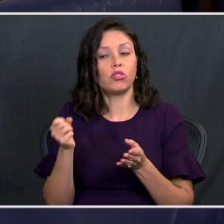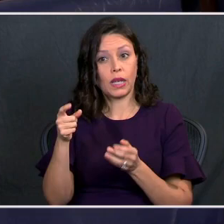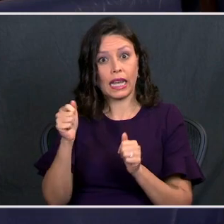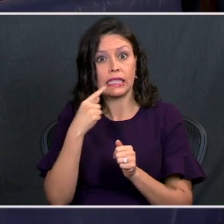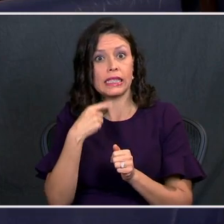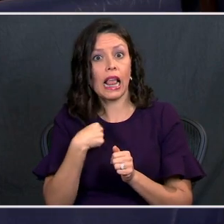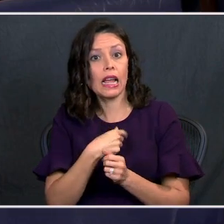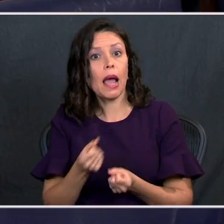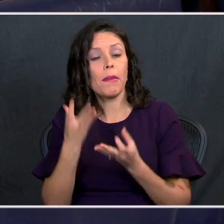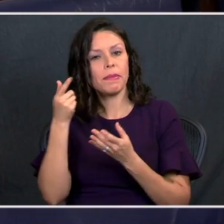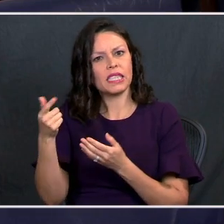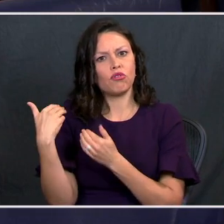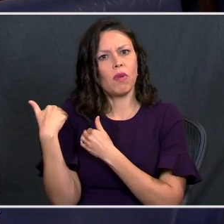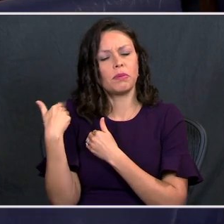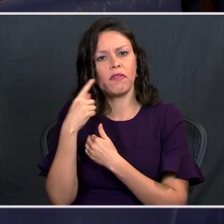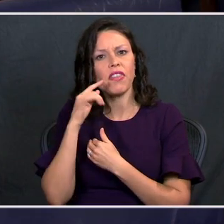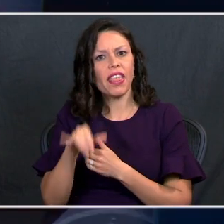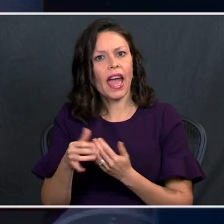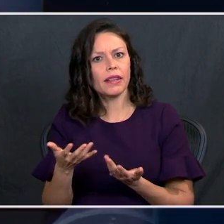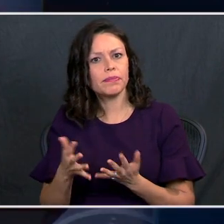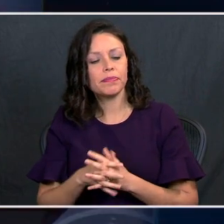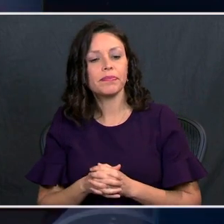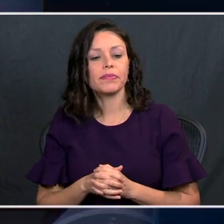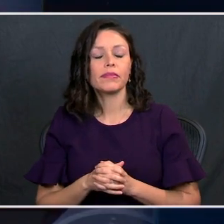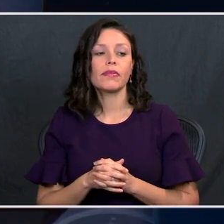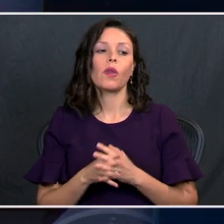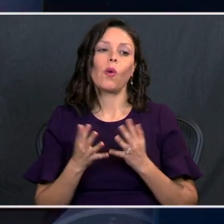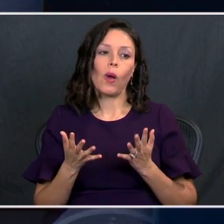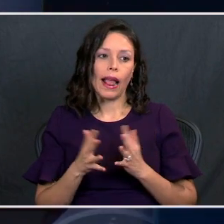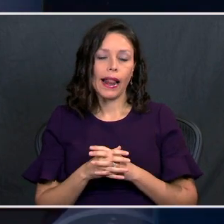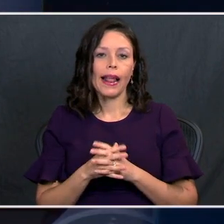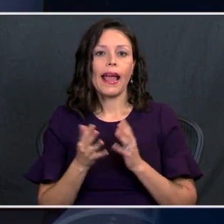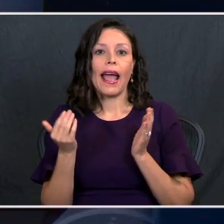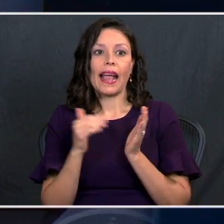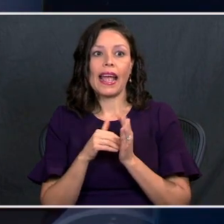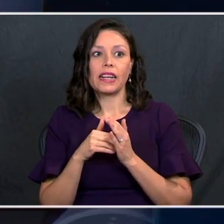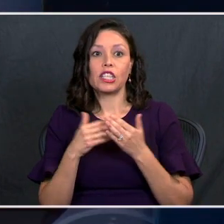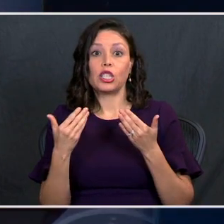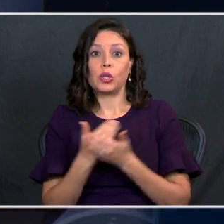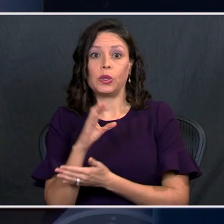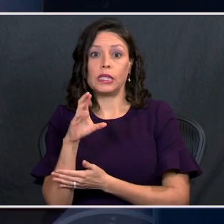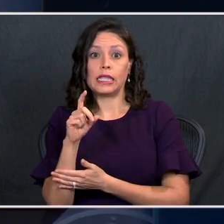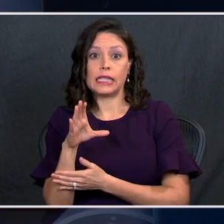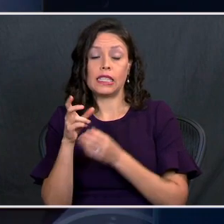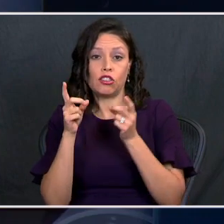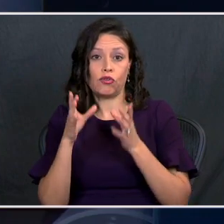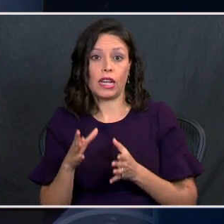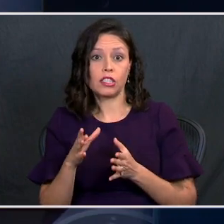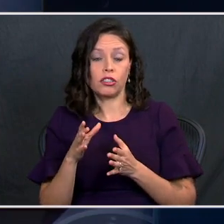since they're in charge of where it's going? Ms. Psaki: Well, again, there is a new CDC Director in charge spoke to this.